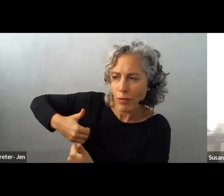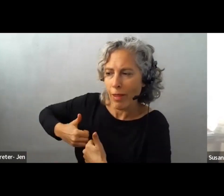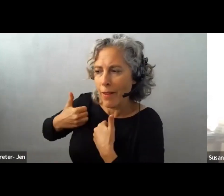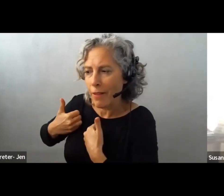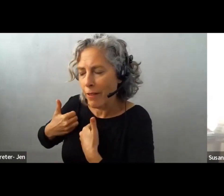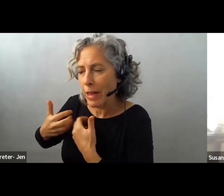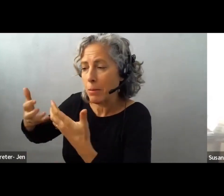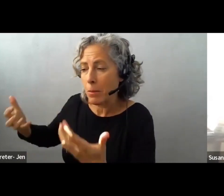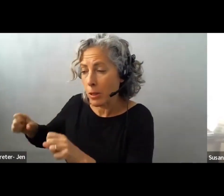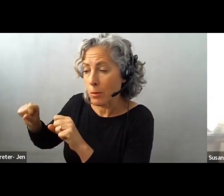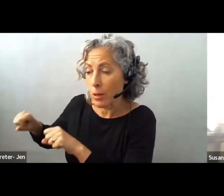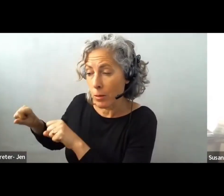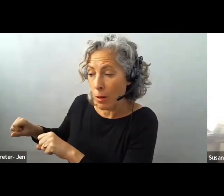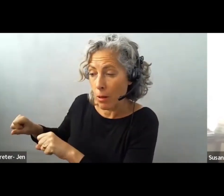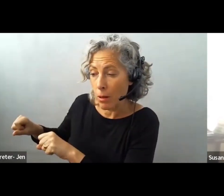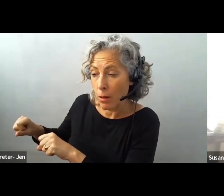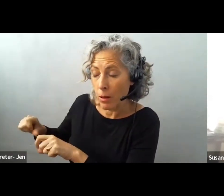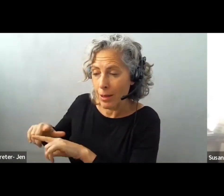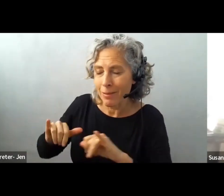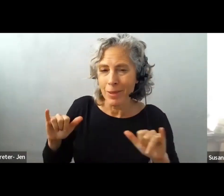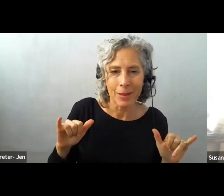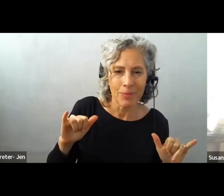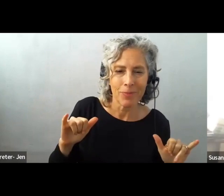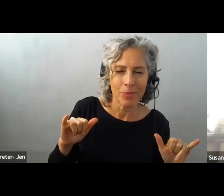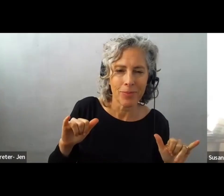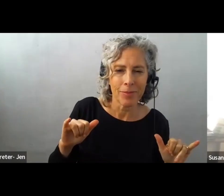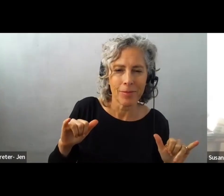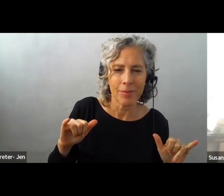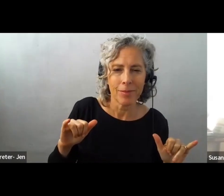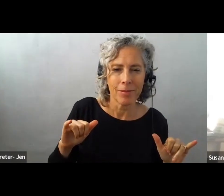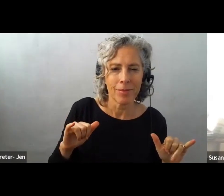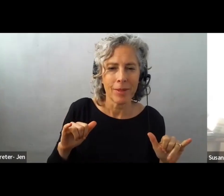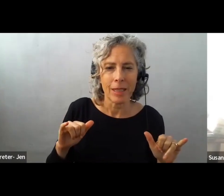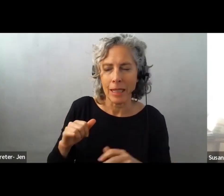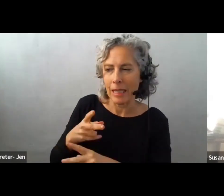much as possible, but at the same time, to keep him safe